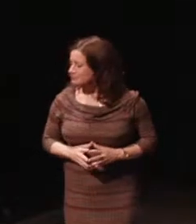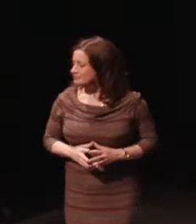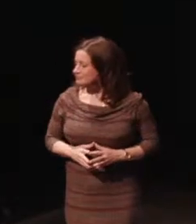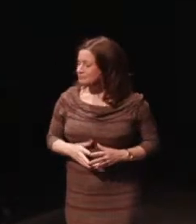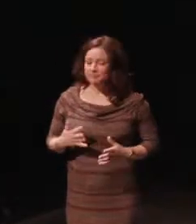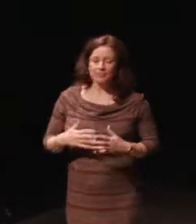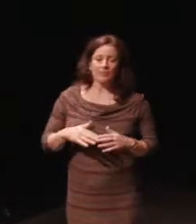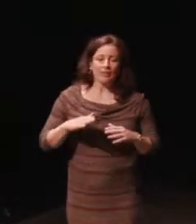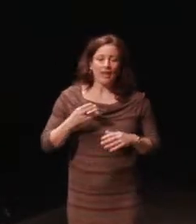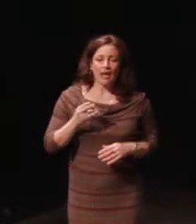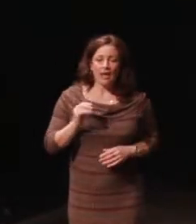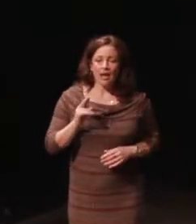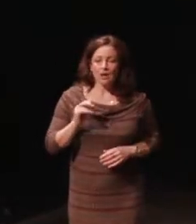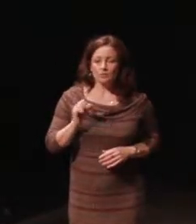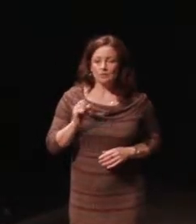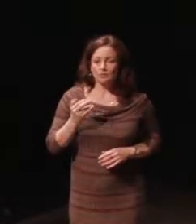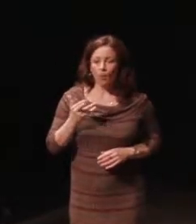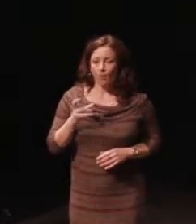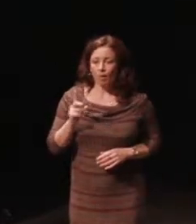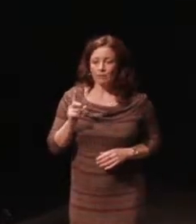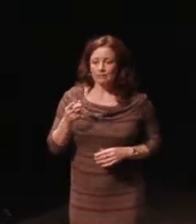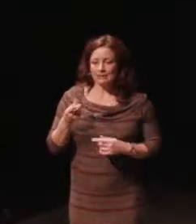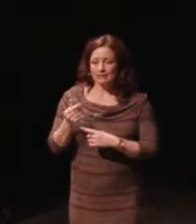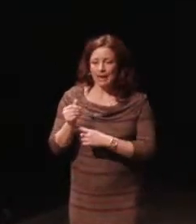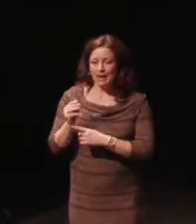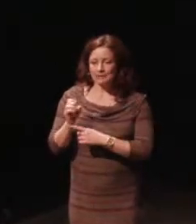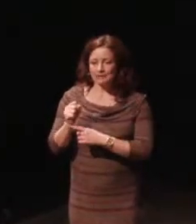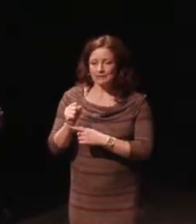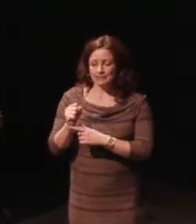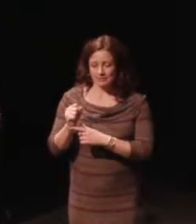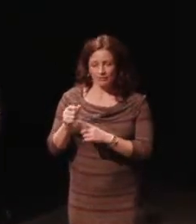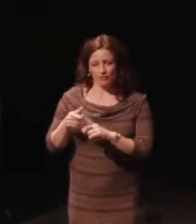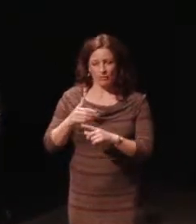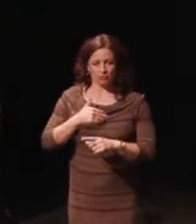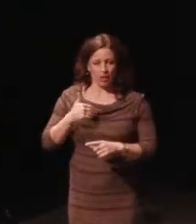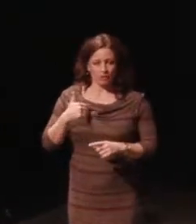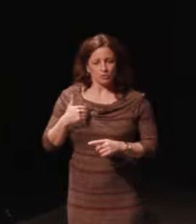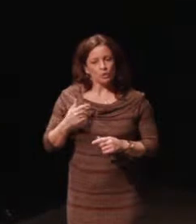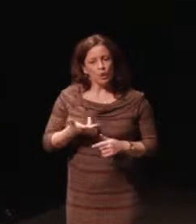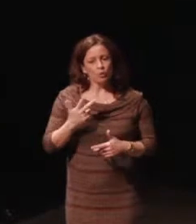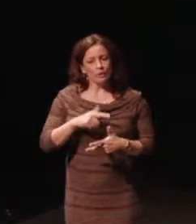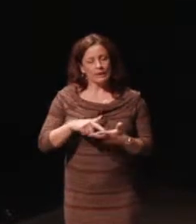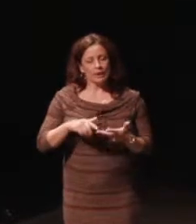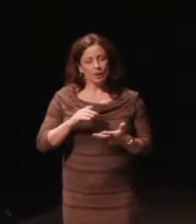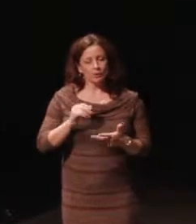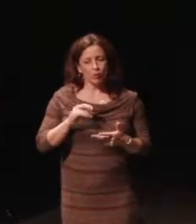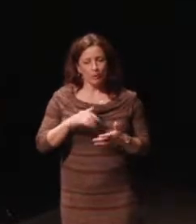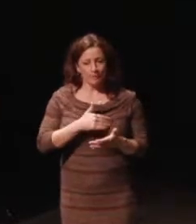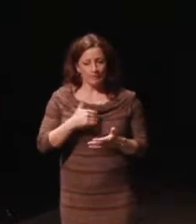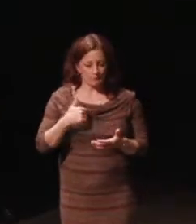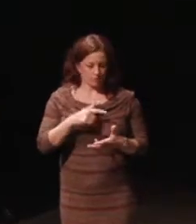Household games are based in Toronto, there are three core members of the teams. So, the main team is three people.